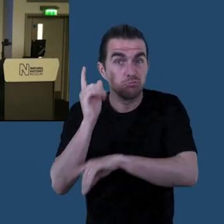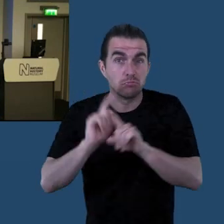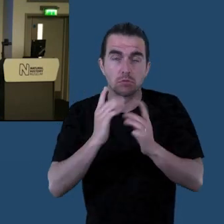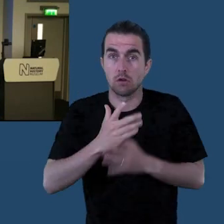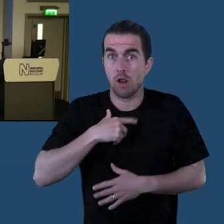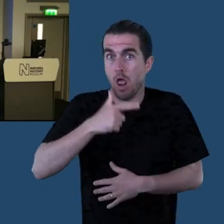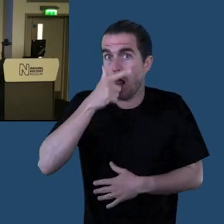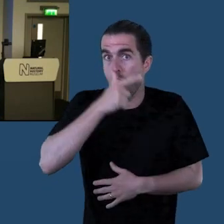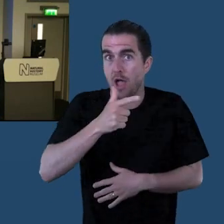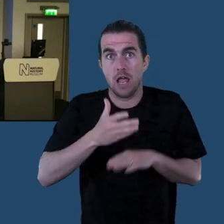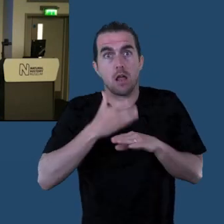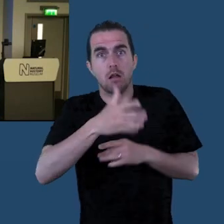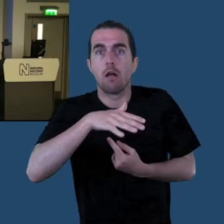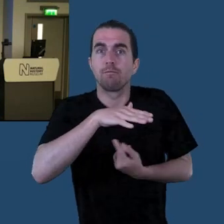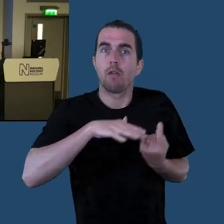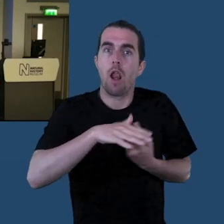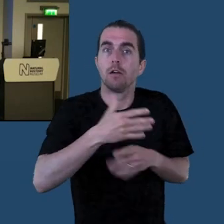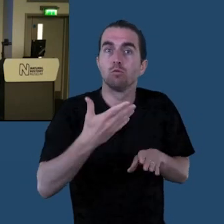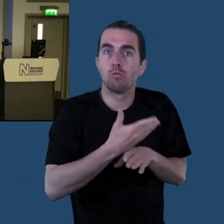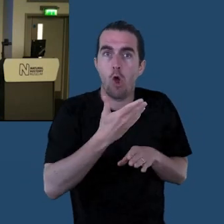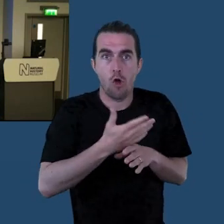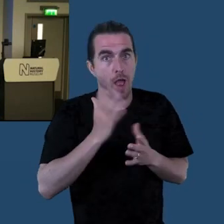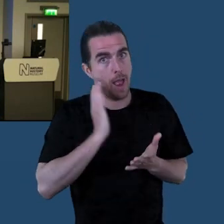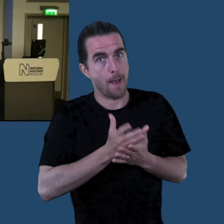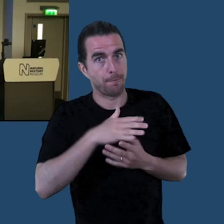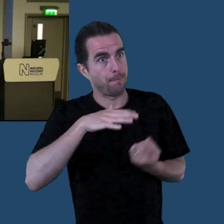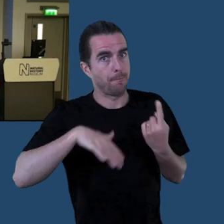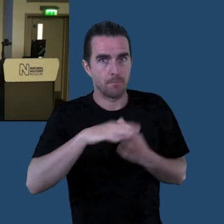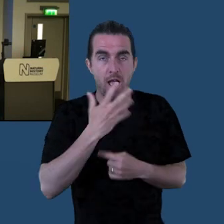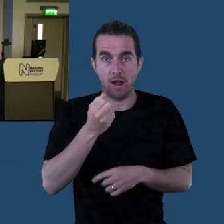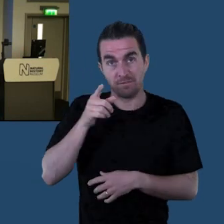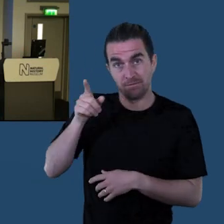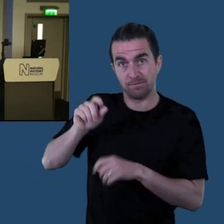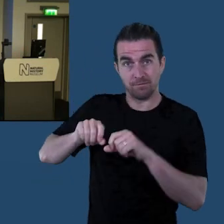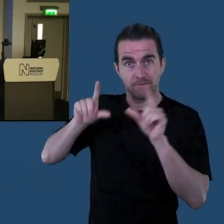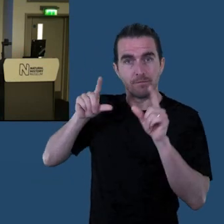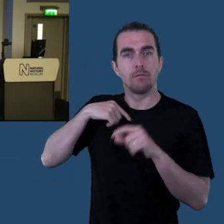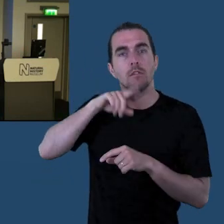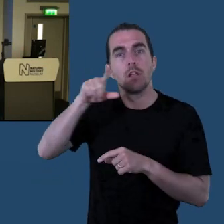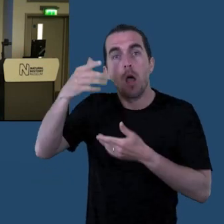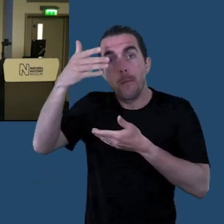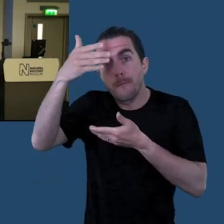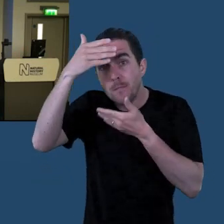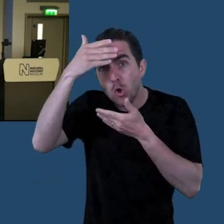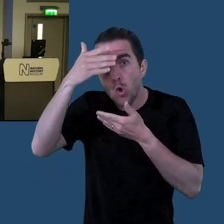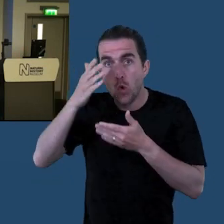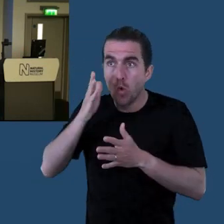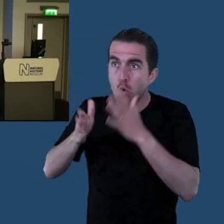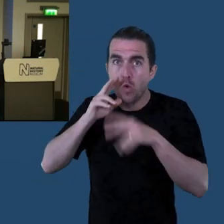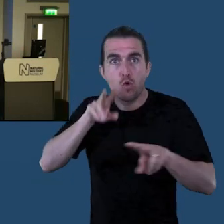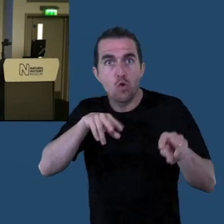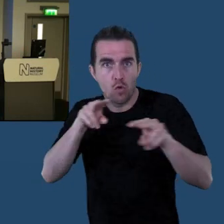I'm lucky enough to go on field work, and go out into the field. And that's a picture of me in Morocco. That's very cool!